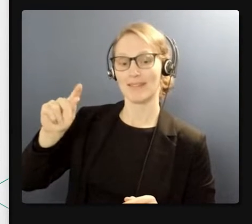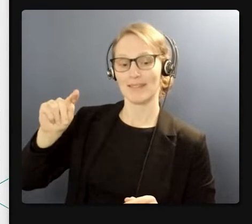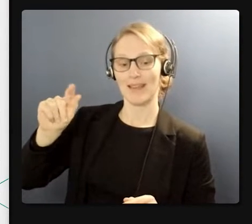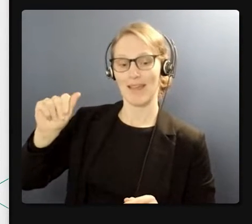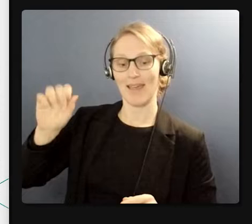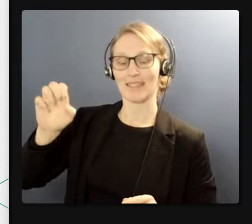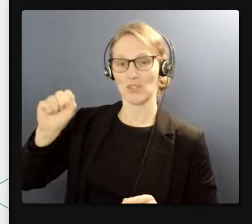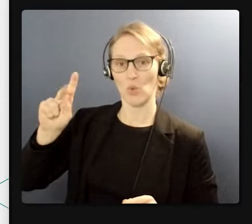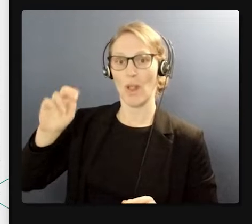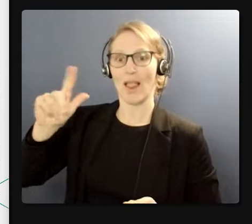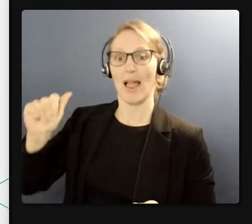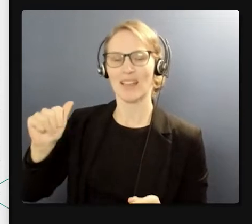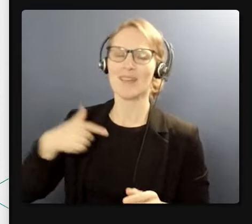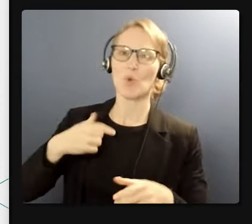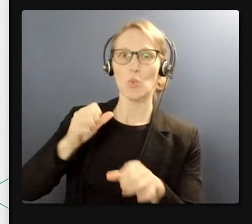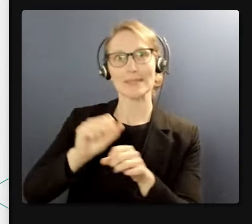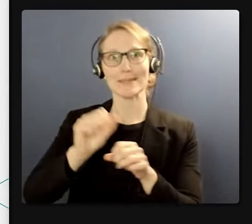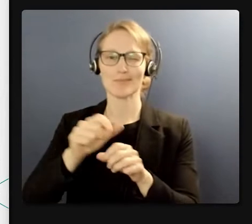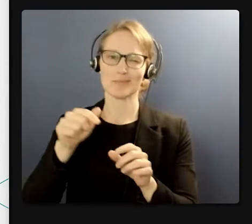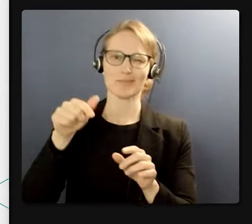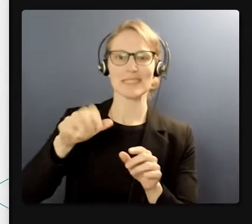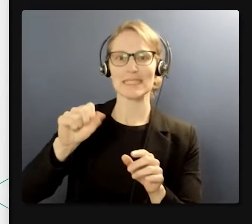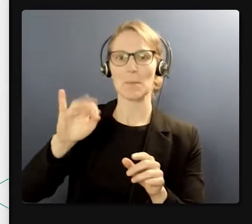that have been helping out in the development of.